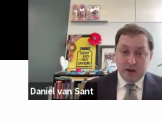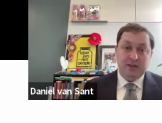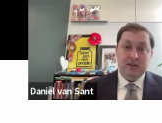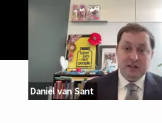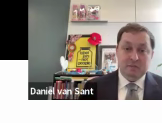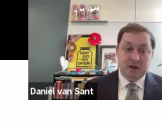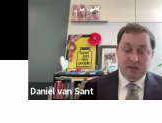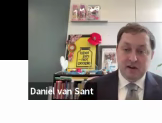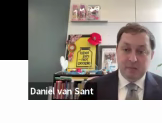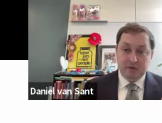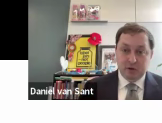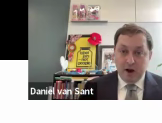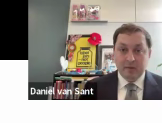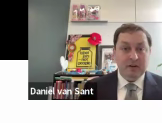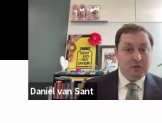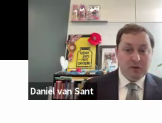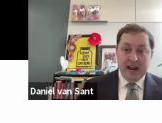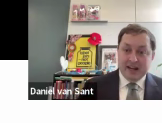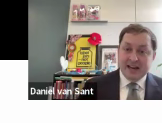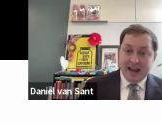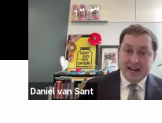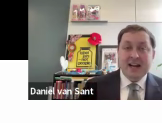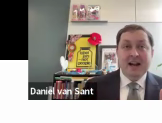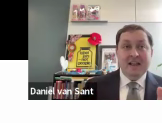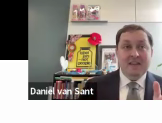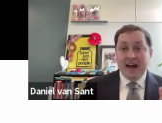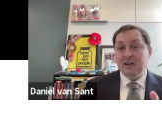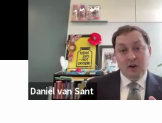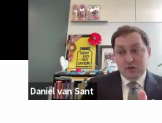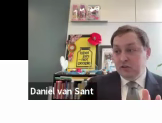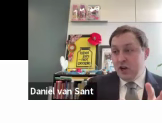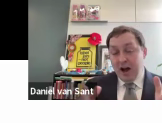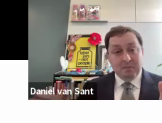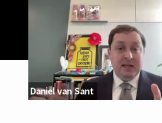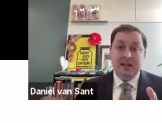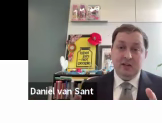with the built environment requirements for the ADA, that alone does not mean